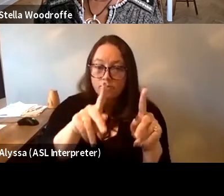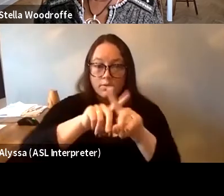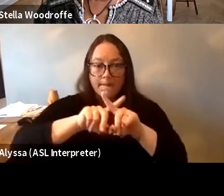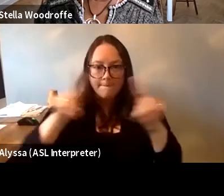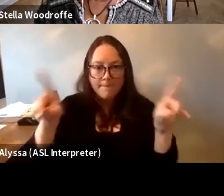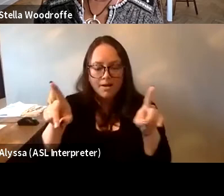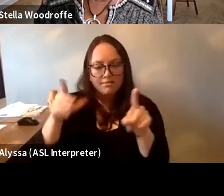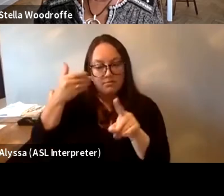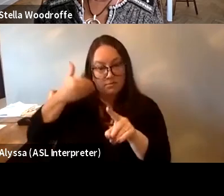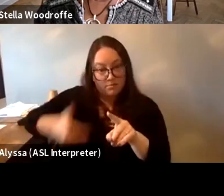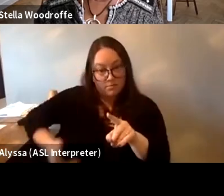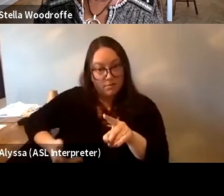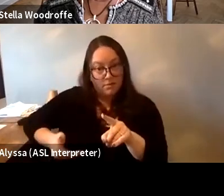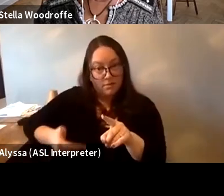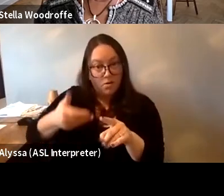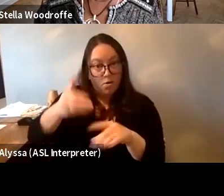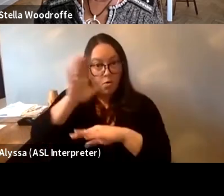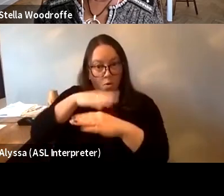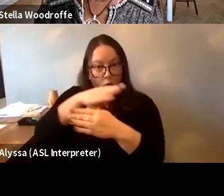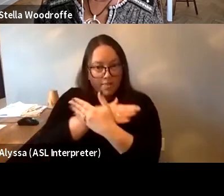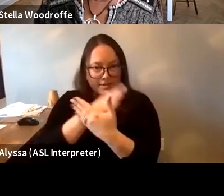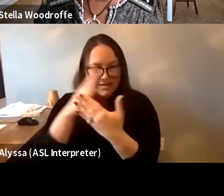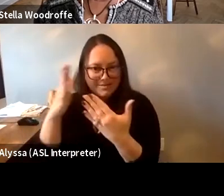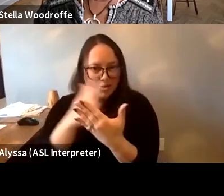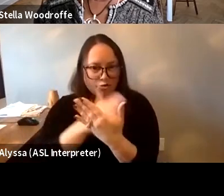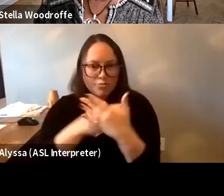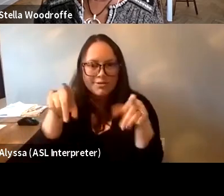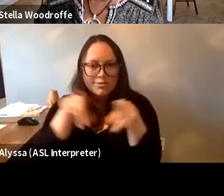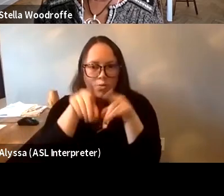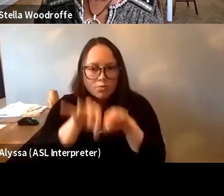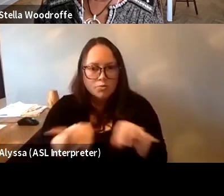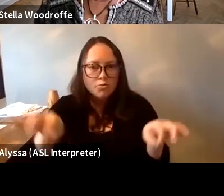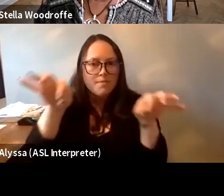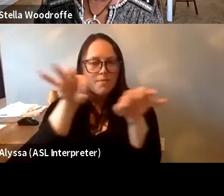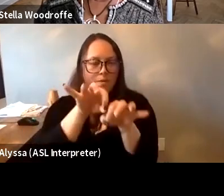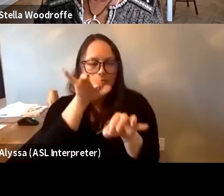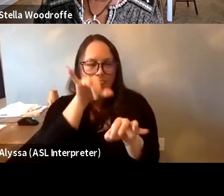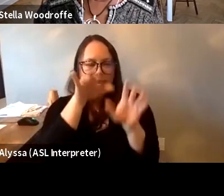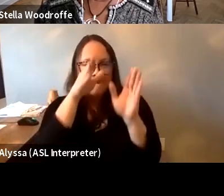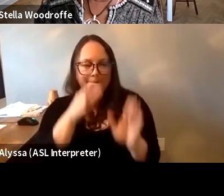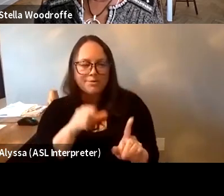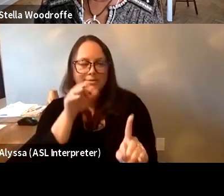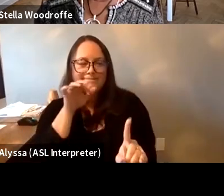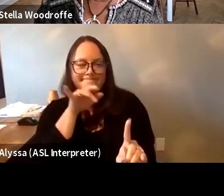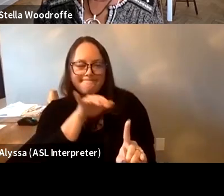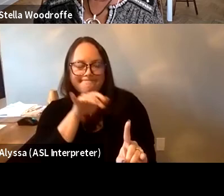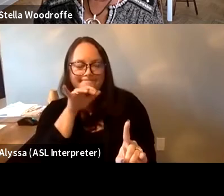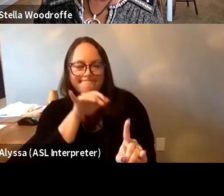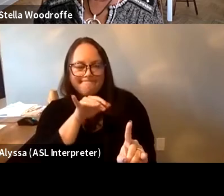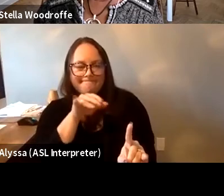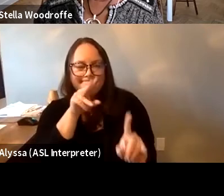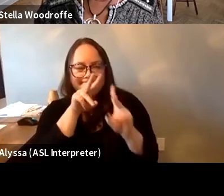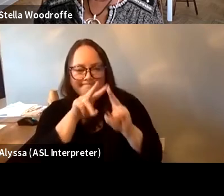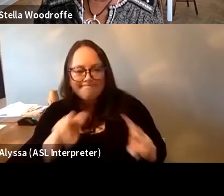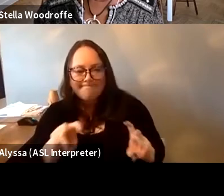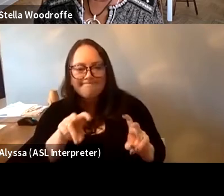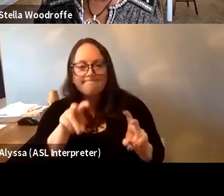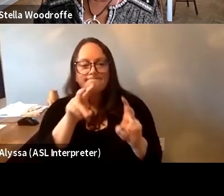important to like, study that person, make sure if it's trustworthy or not, and to make sure that he or she doesn't,